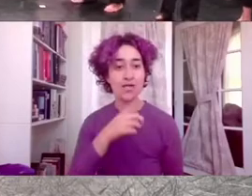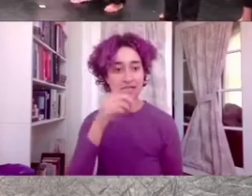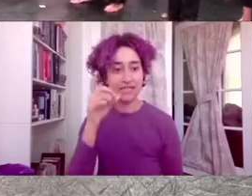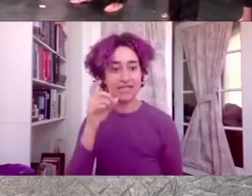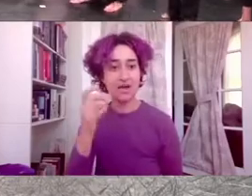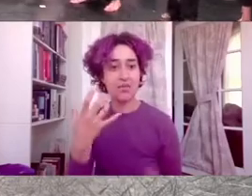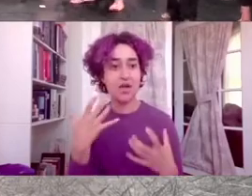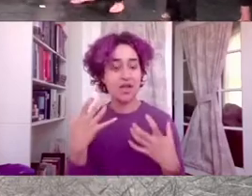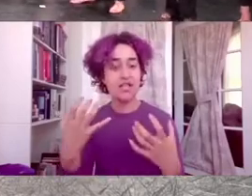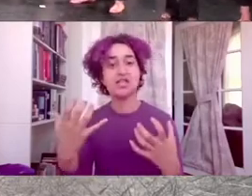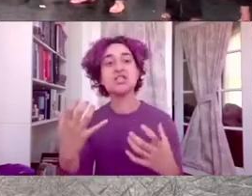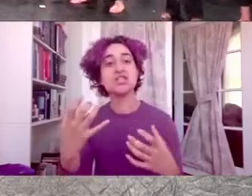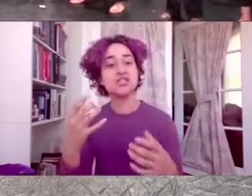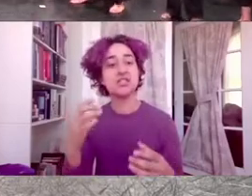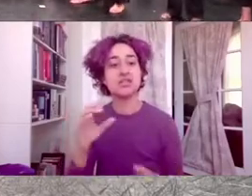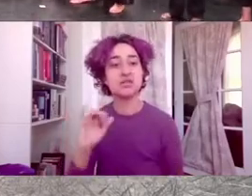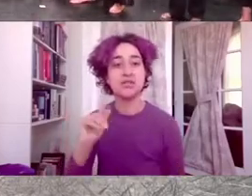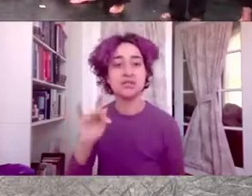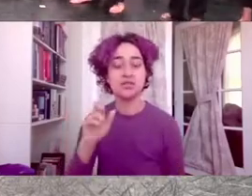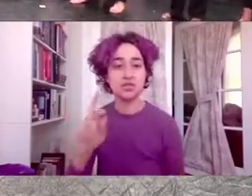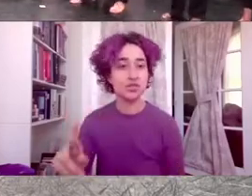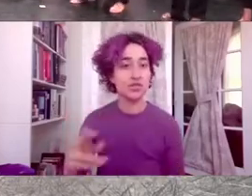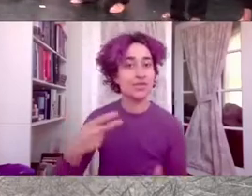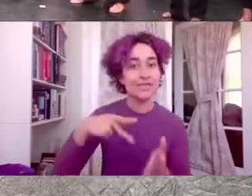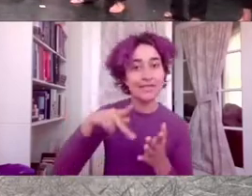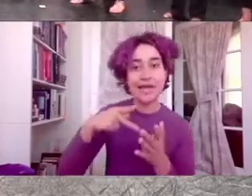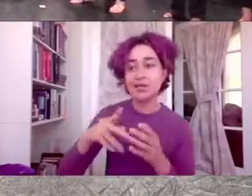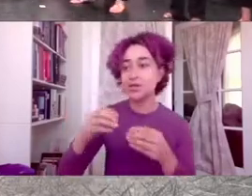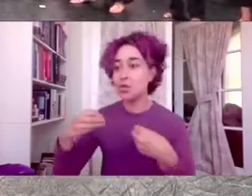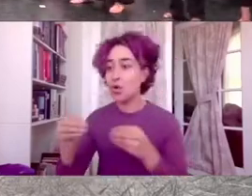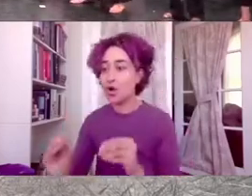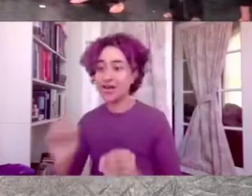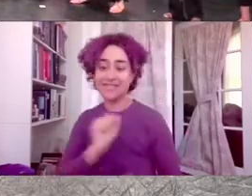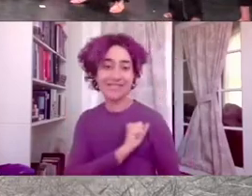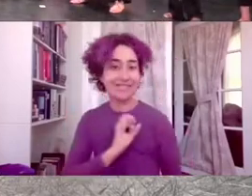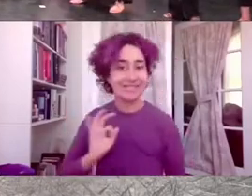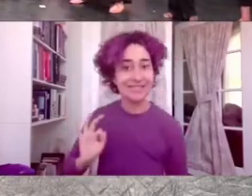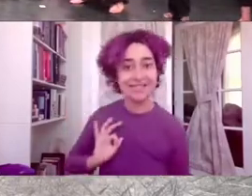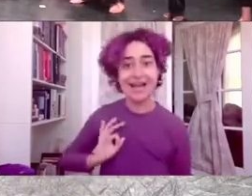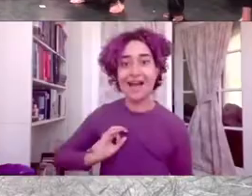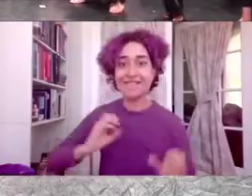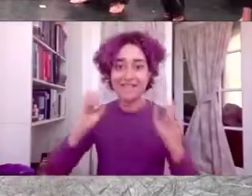faculty and staff, dancers, organizers, educators, administrators.